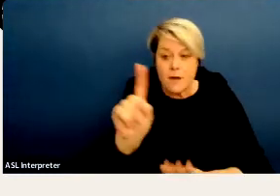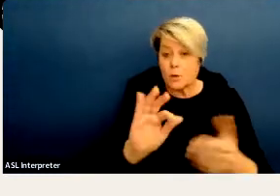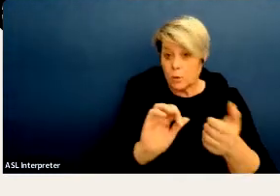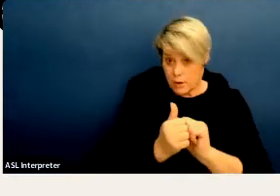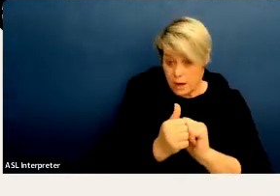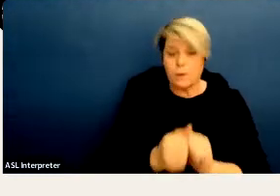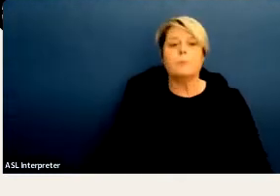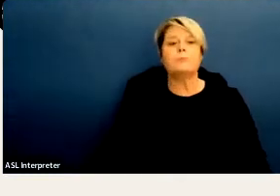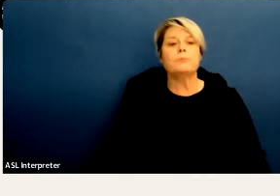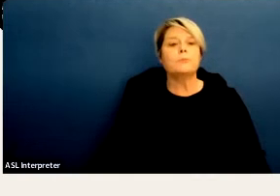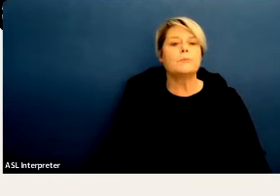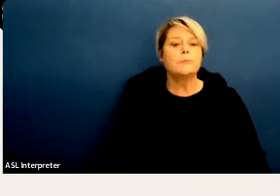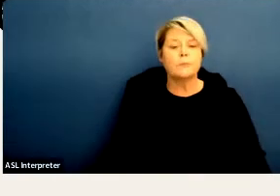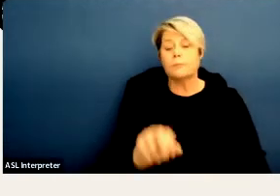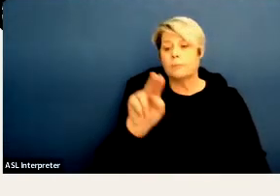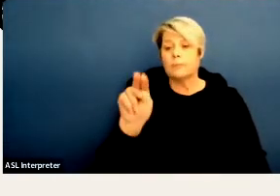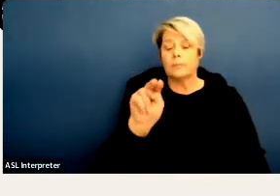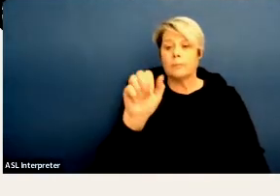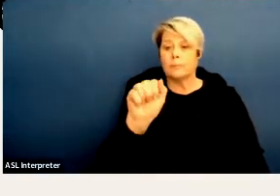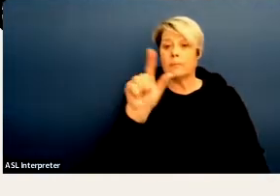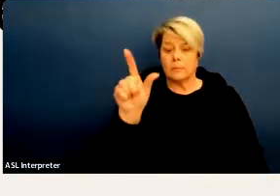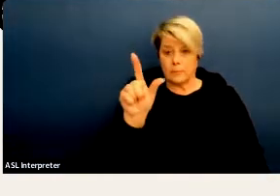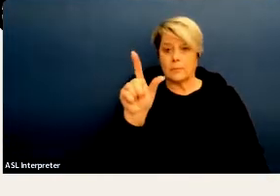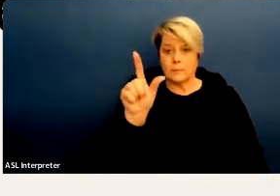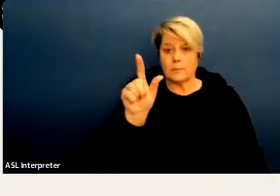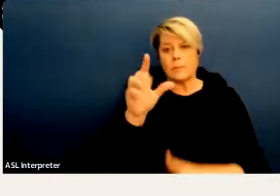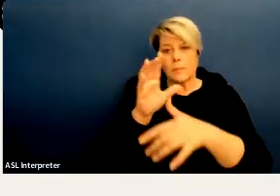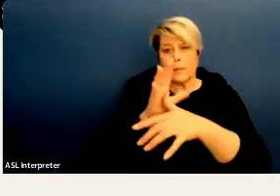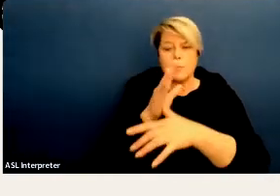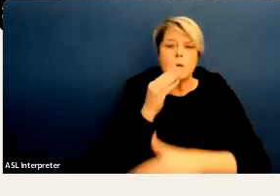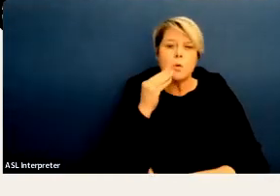So where are they located? How do you find